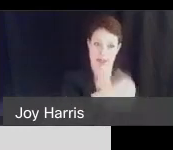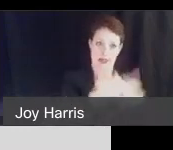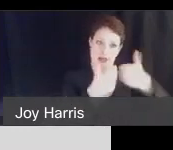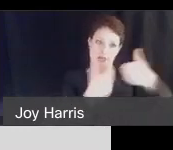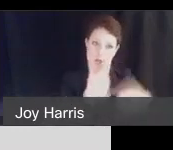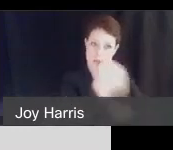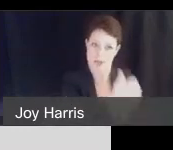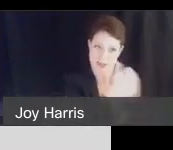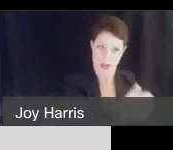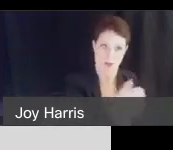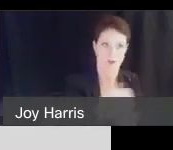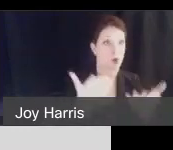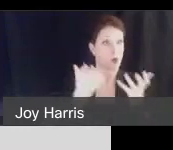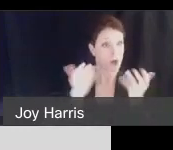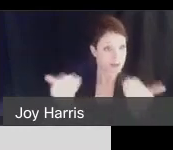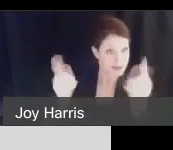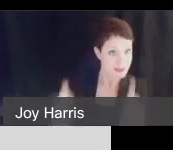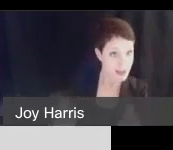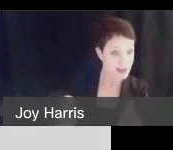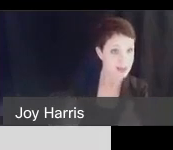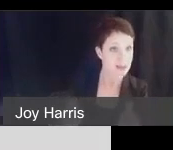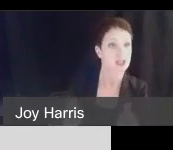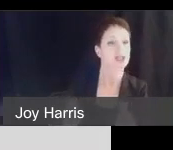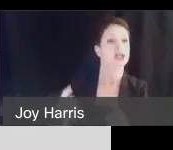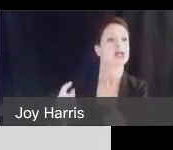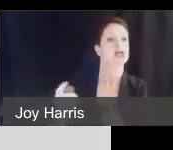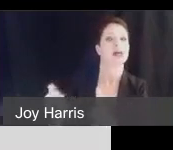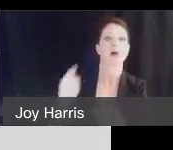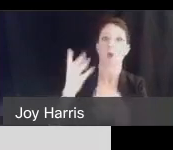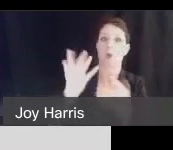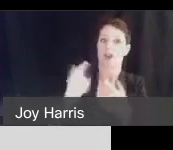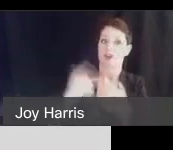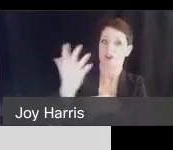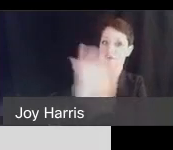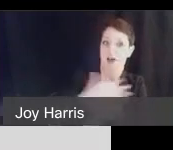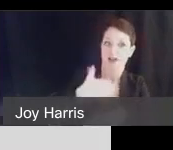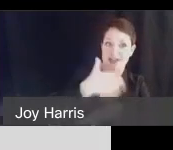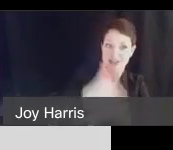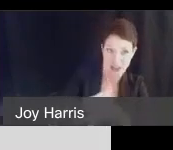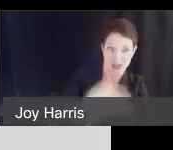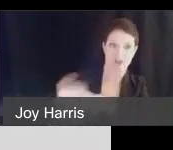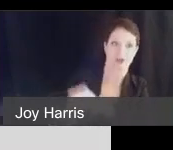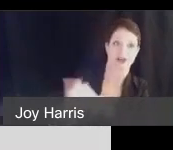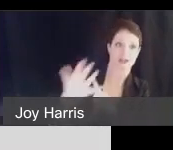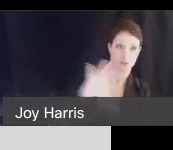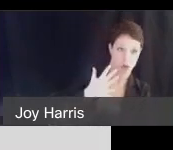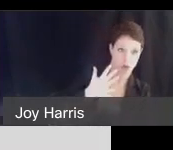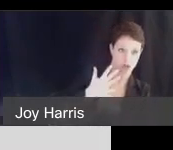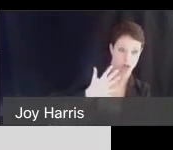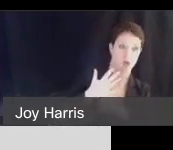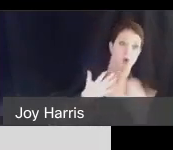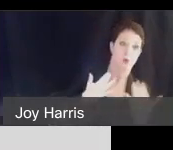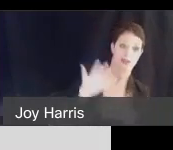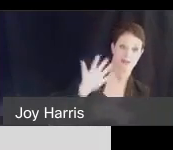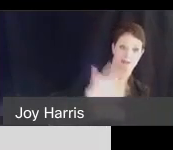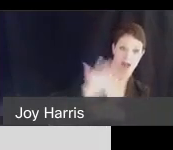like to be tested, you need to wait until five days have passed since the exposure. Getting tested more